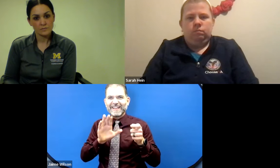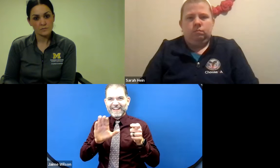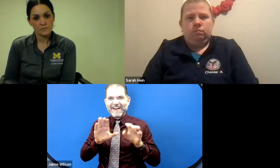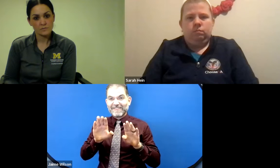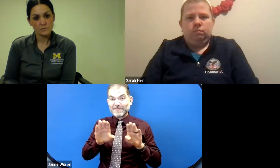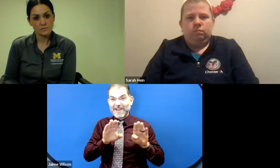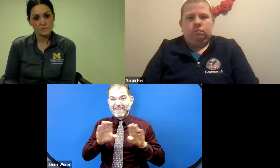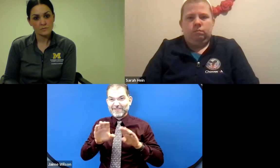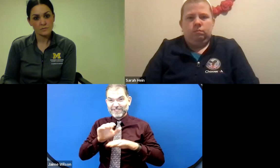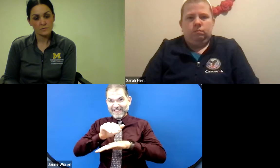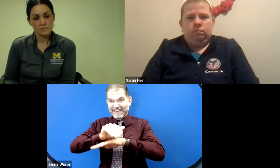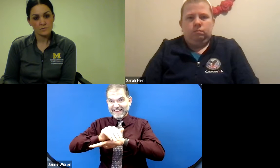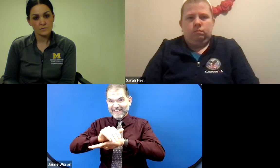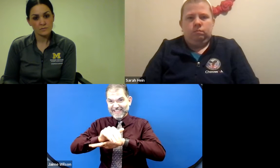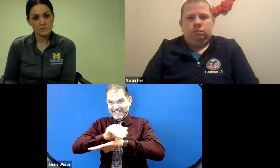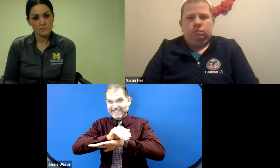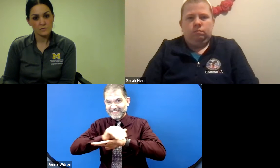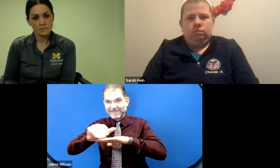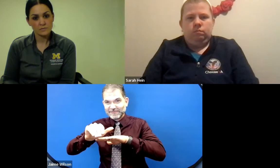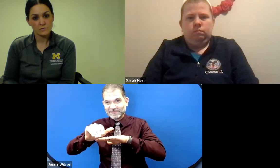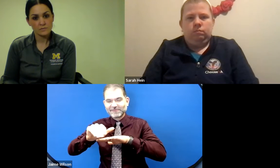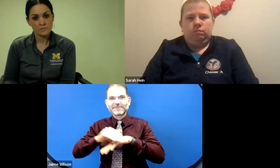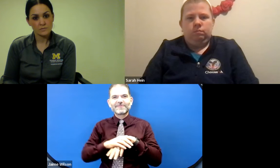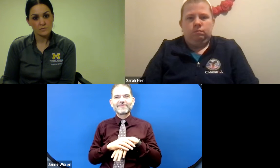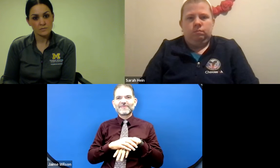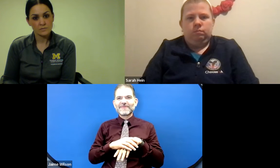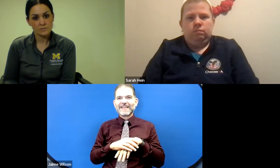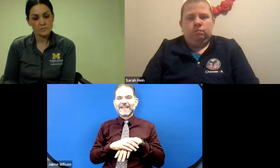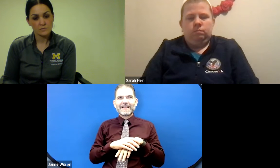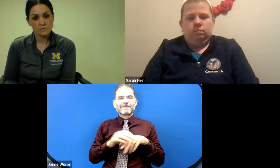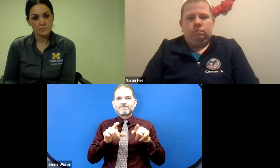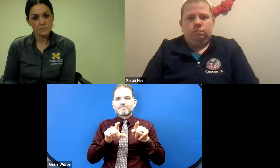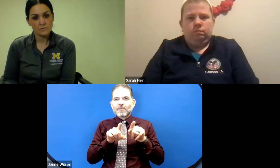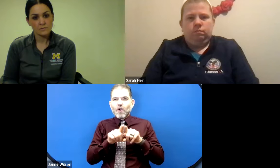ASL Interpreter: and it's harder to control their behavior ASL Interpreter: by the end of the day into the evening